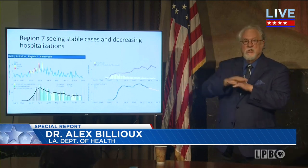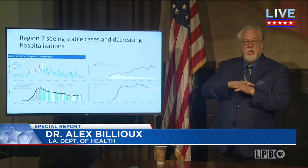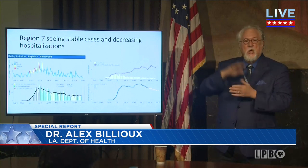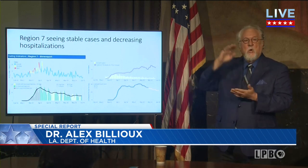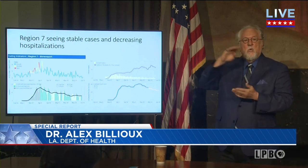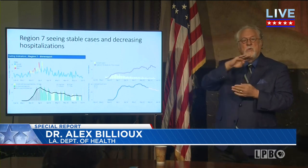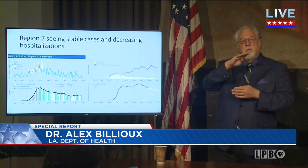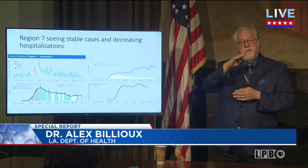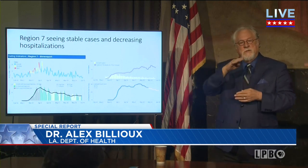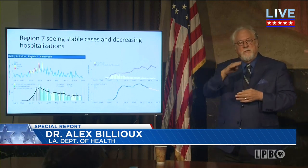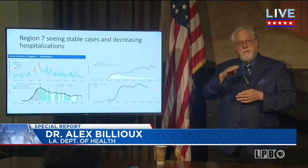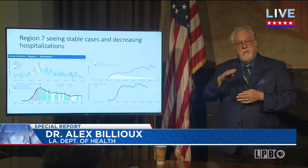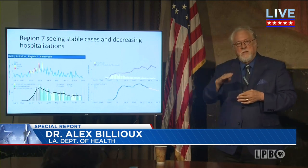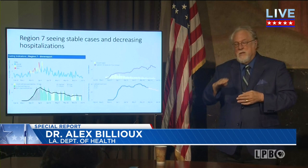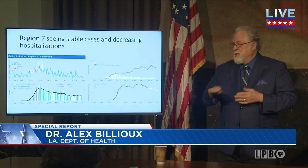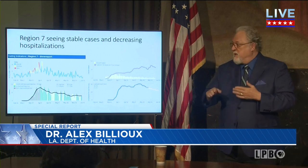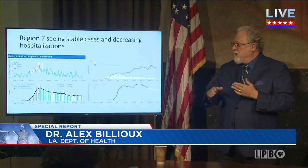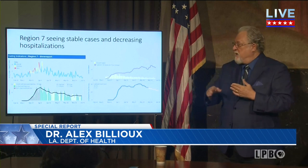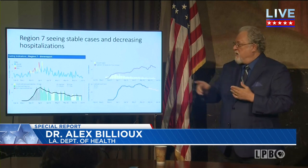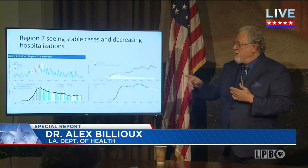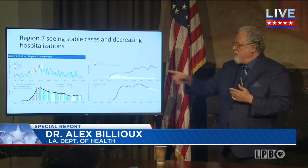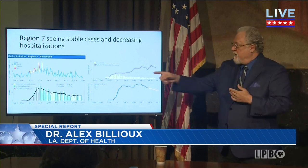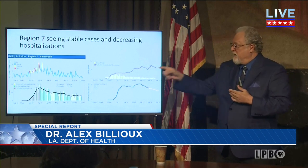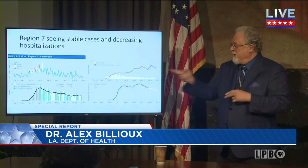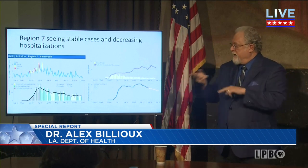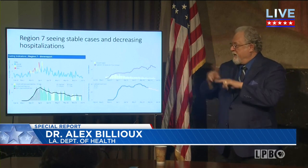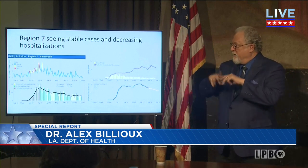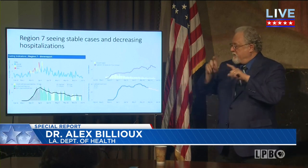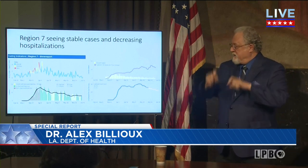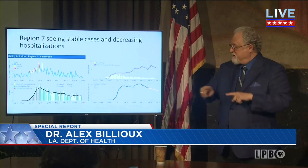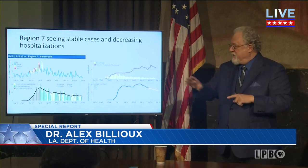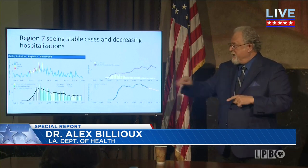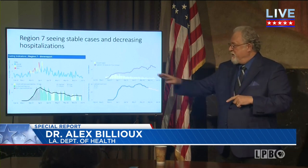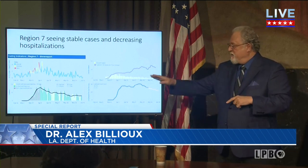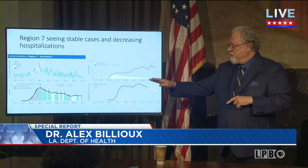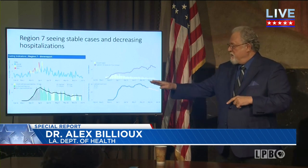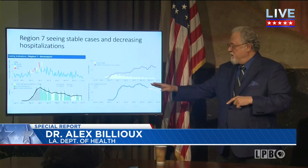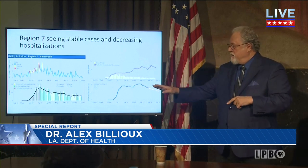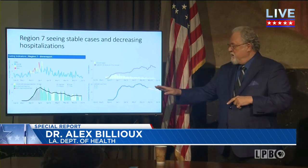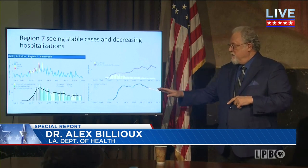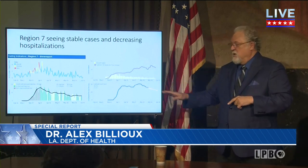CONCERNED ABOUT WITH THE NUMBER OF CASES WE WERE SEEING AND HOSPITALIZATIONS IN THE WRONG